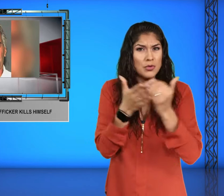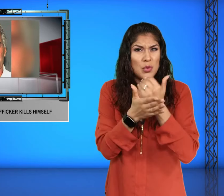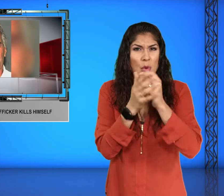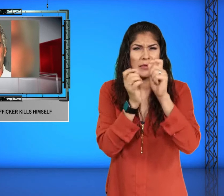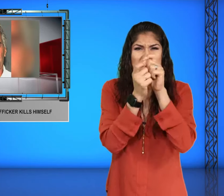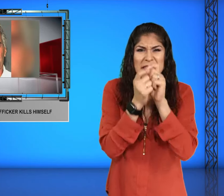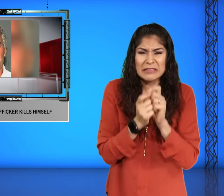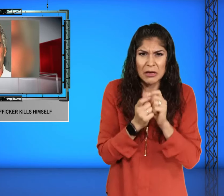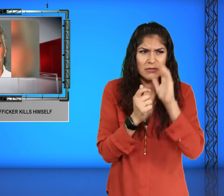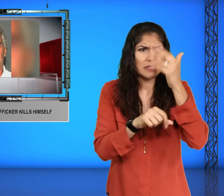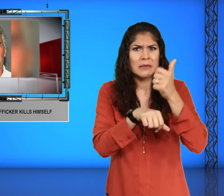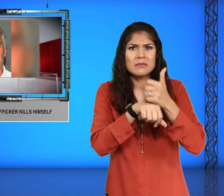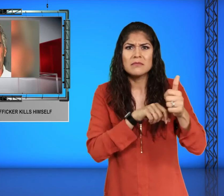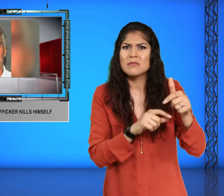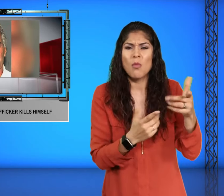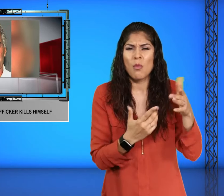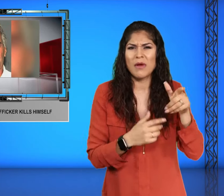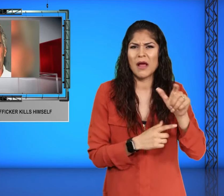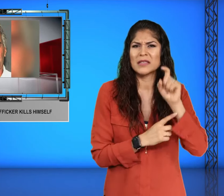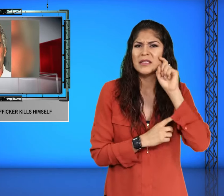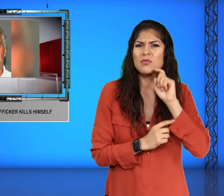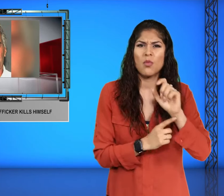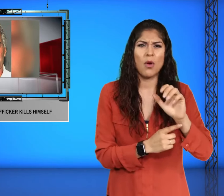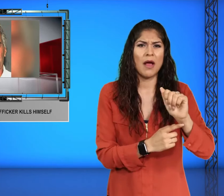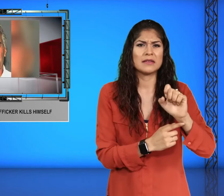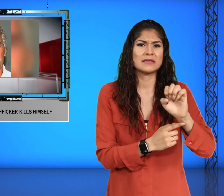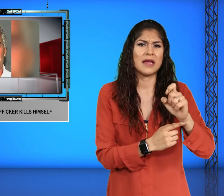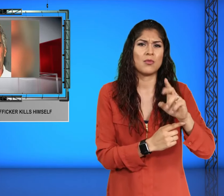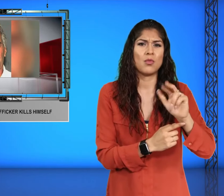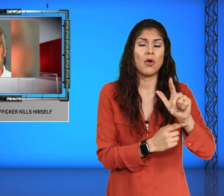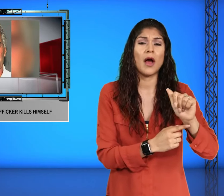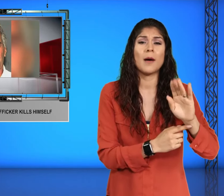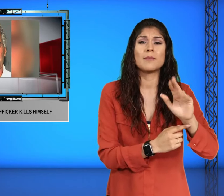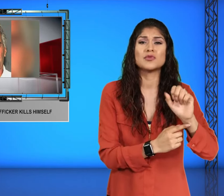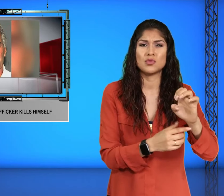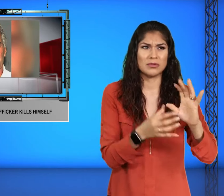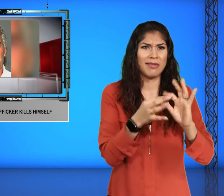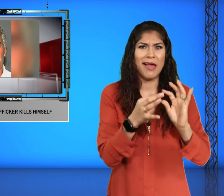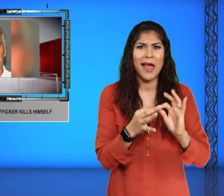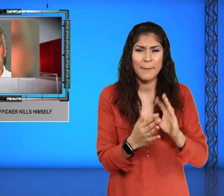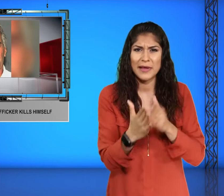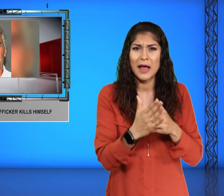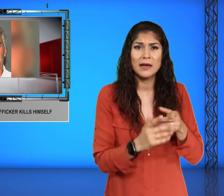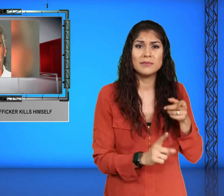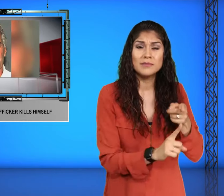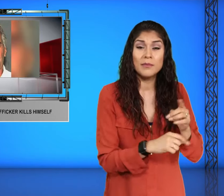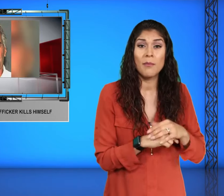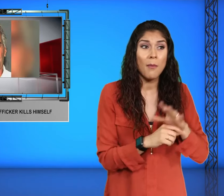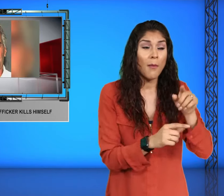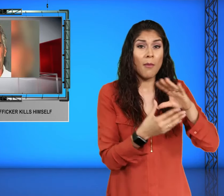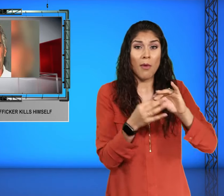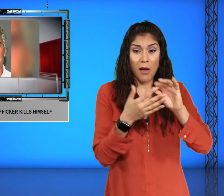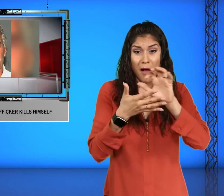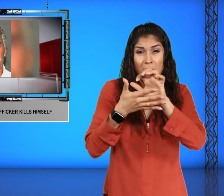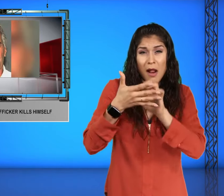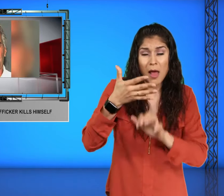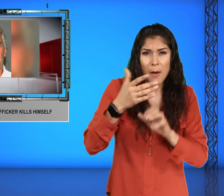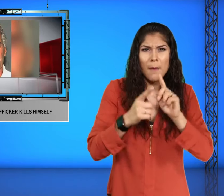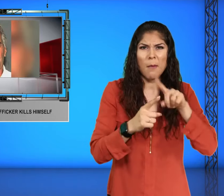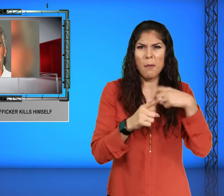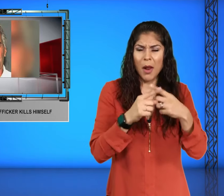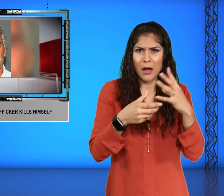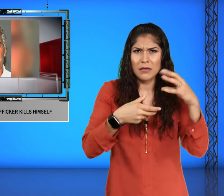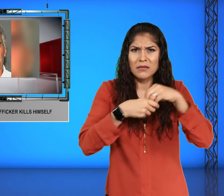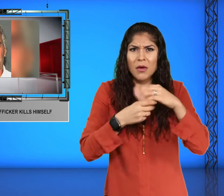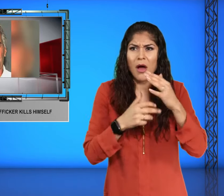documents were unsealed, alleging new details of sexual abuse claims against Epstein and